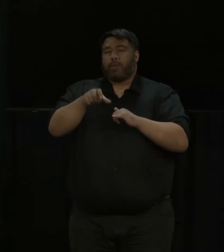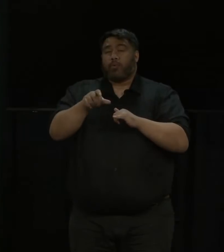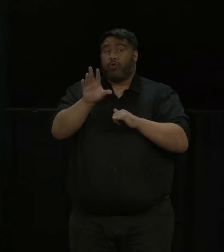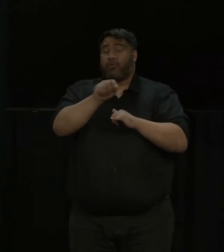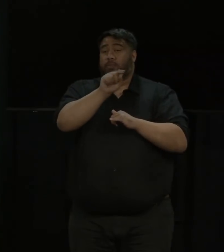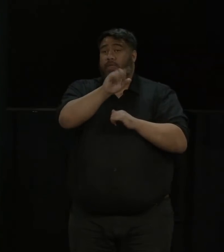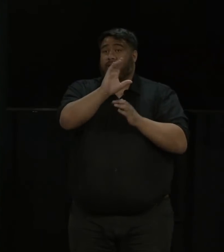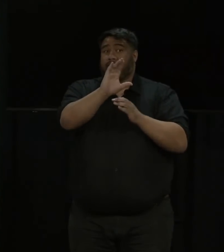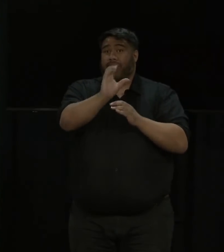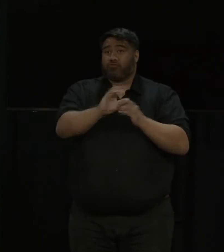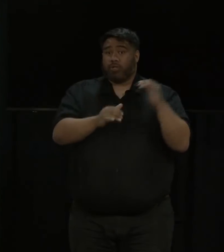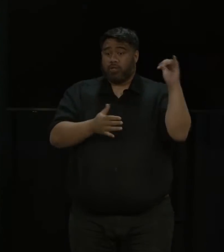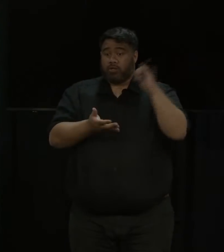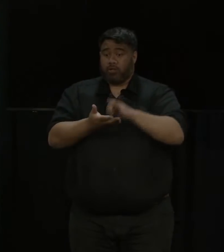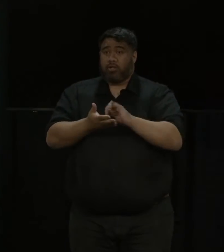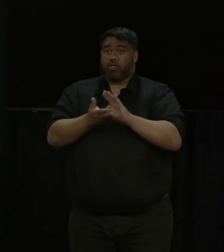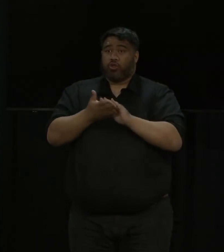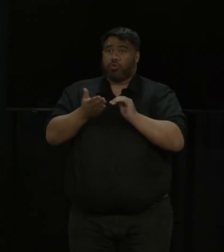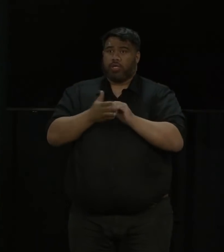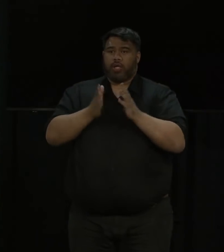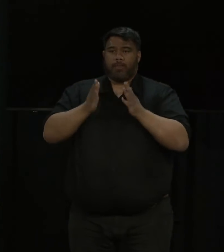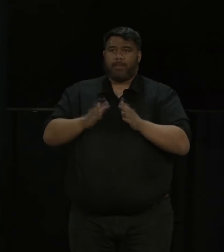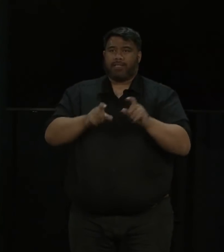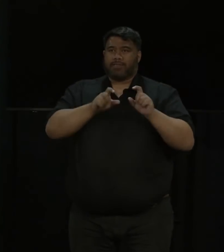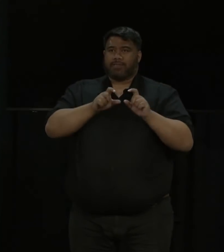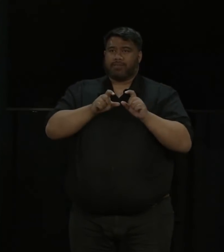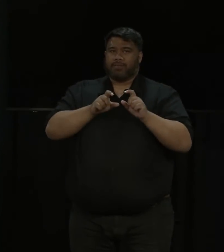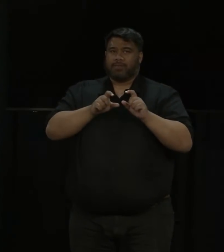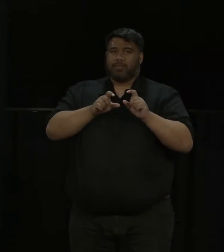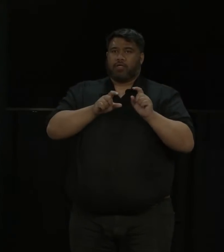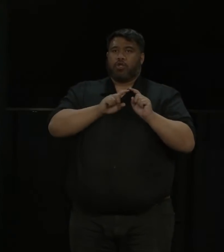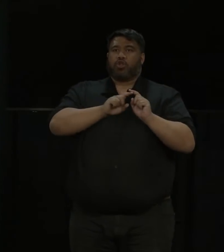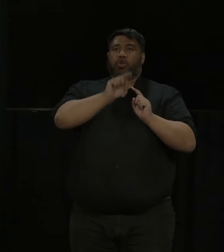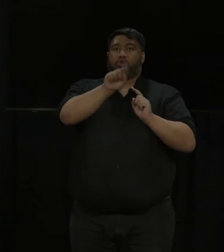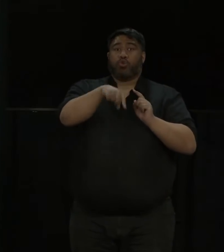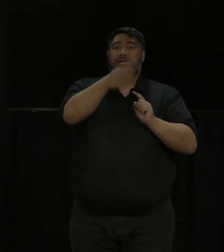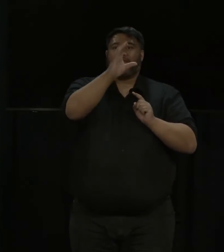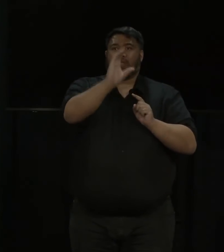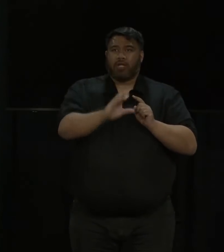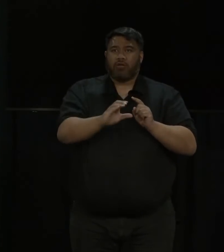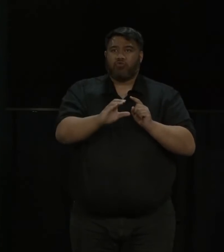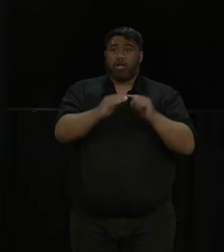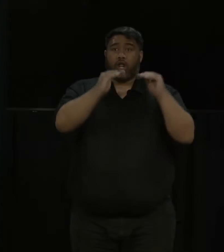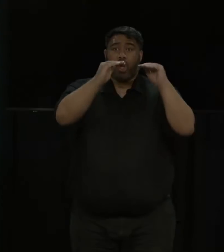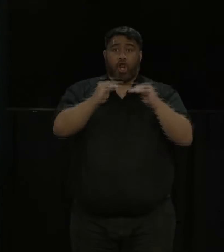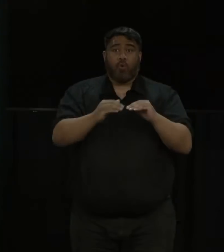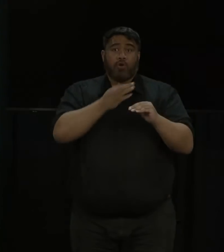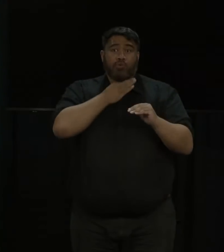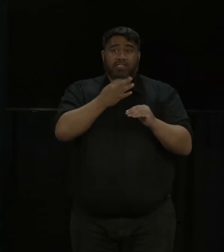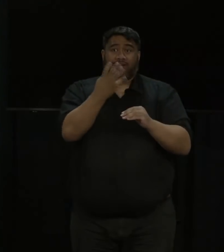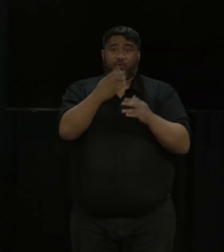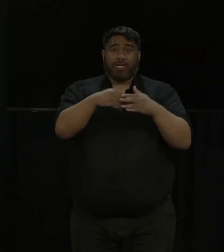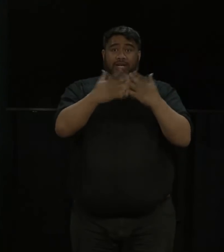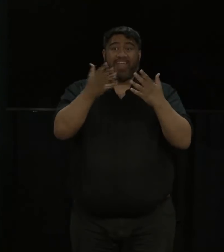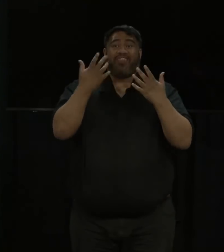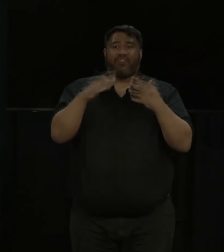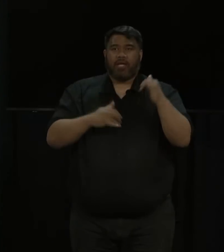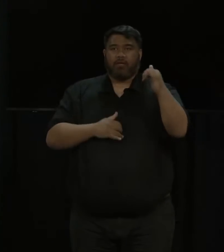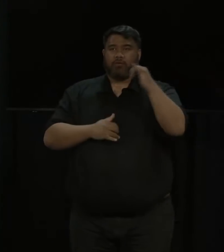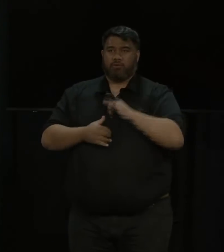All travellers from PNG must